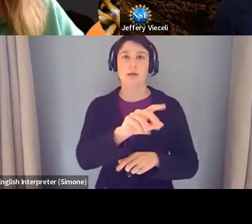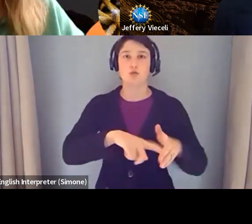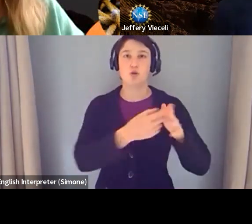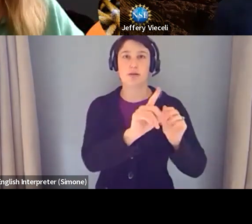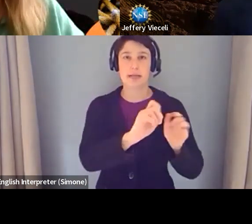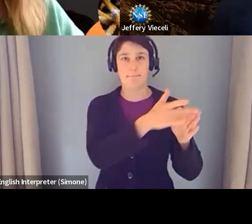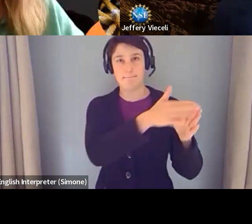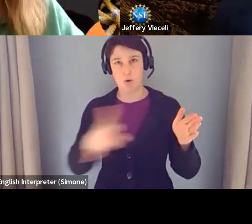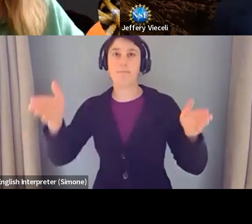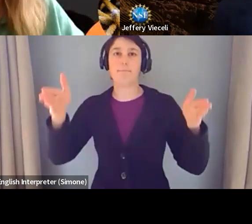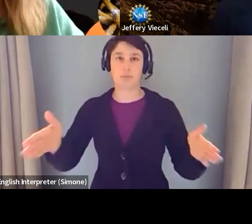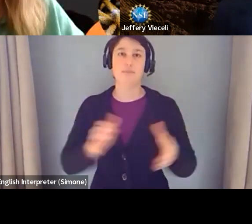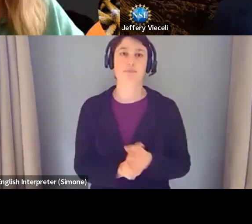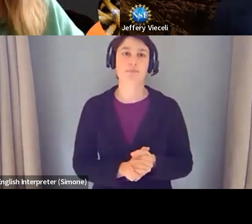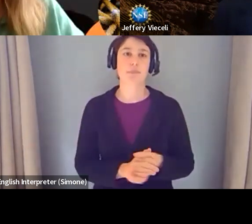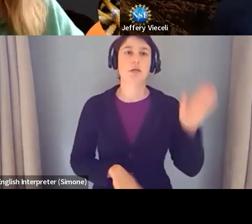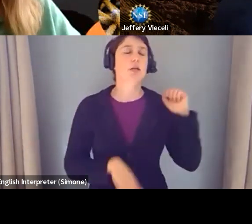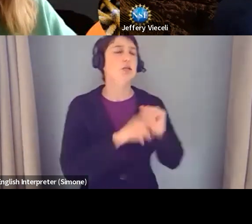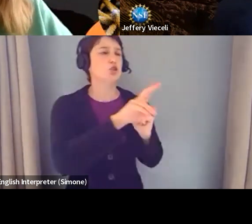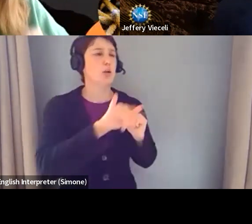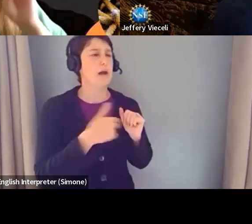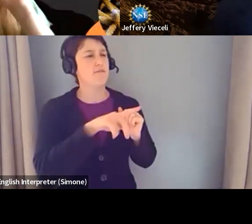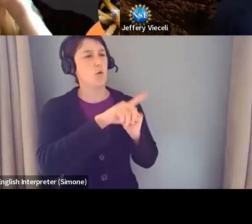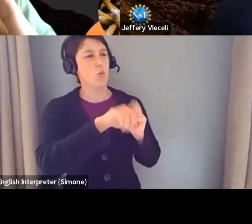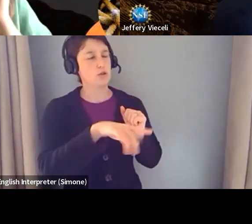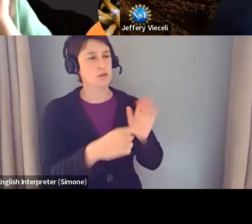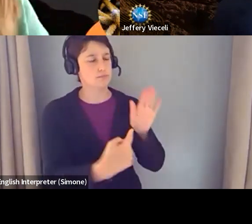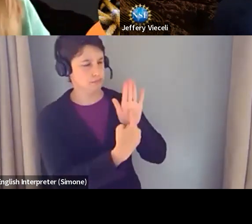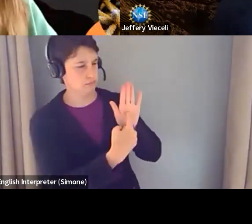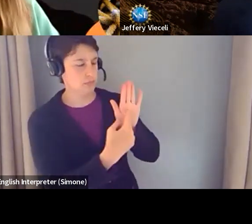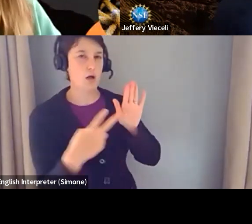Jeremy Leffler: Okay; and so I have a question here that's looking at the budget at the proposal stage.